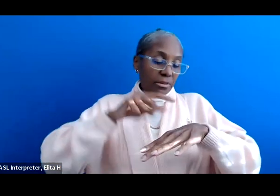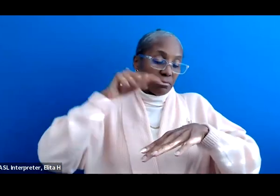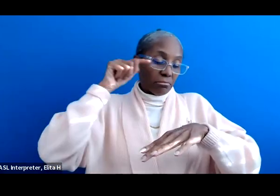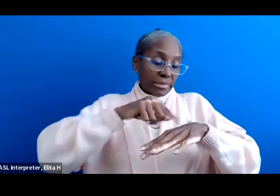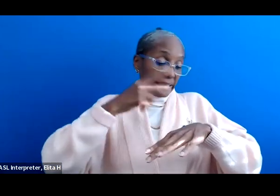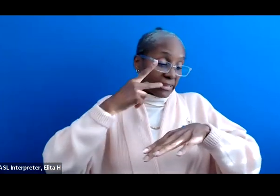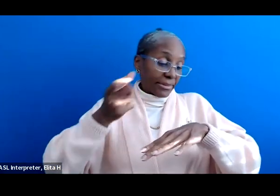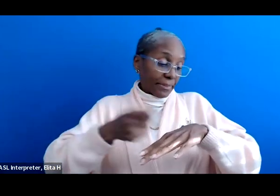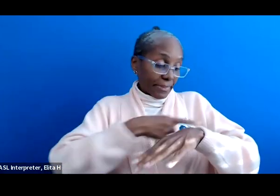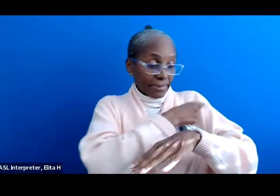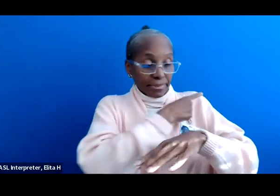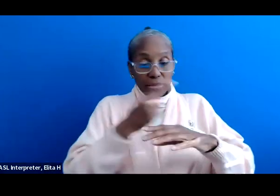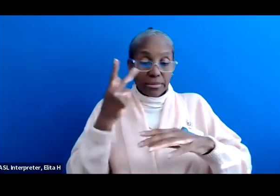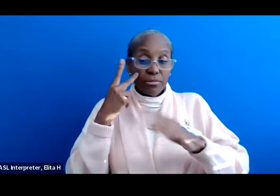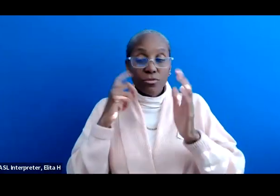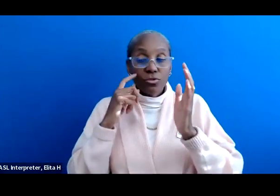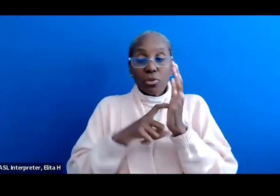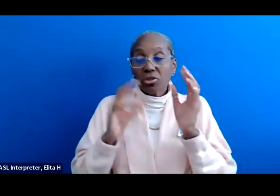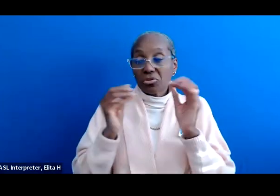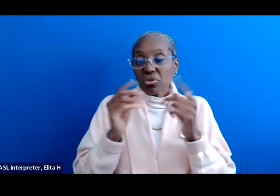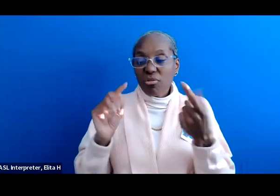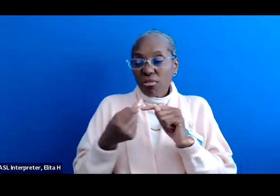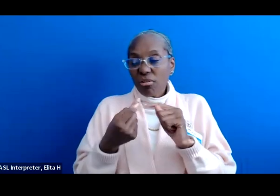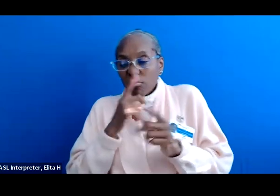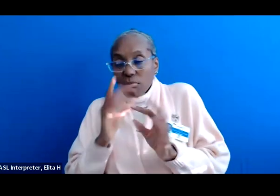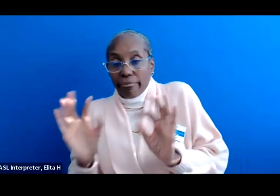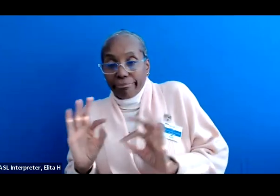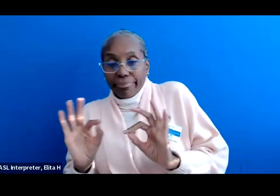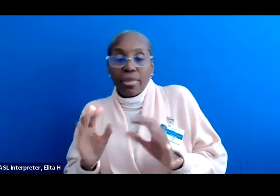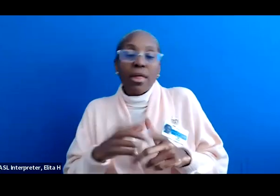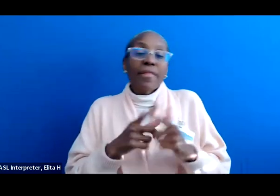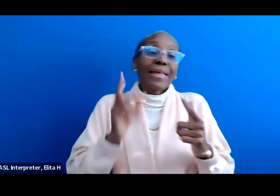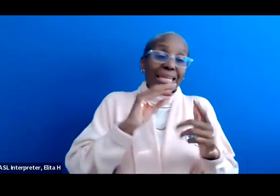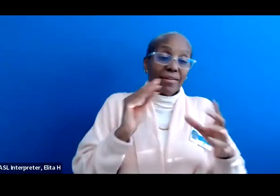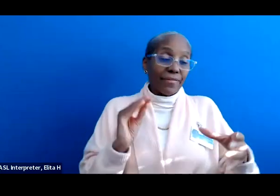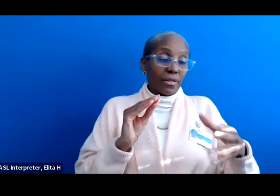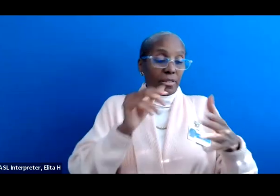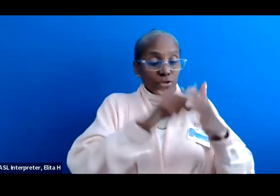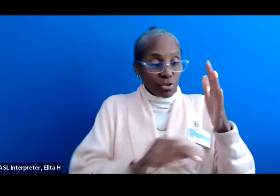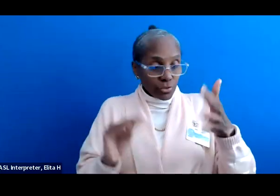No harm, no foul, that's pretty easy. But if you have to have it implanted, then you might want to think about it.